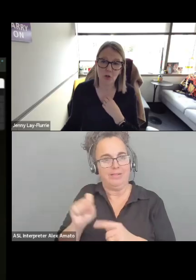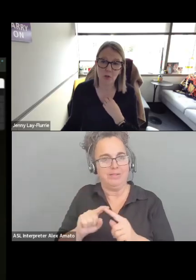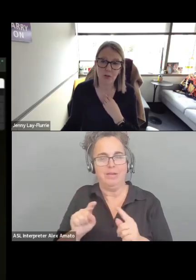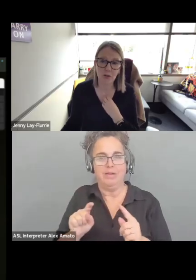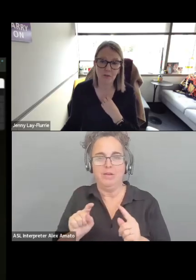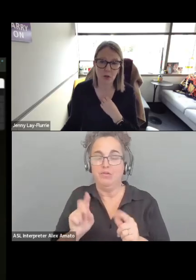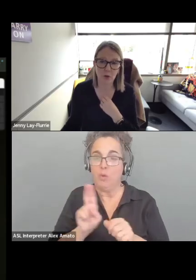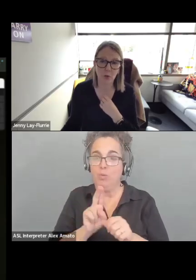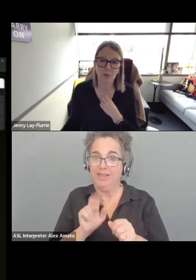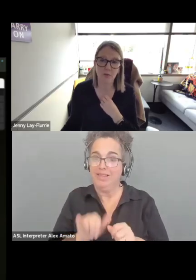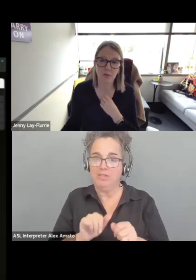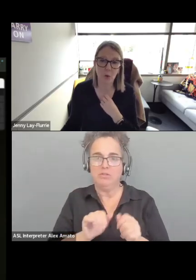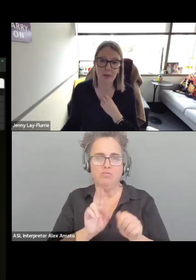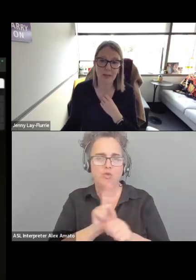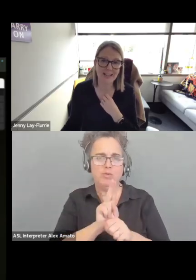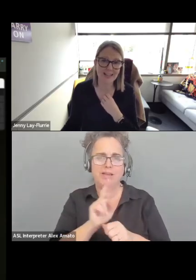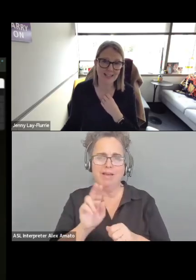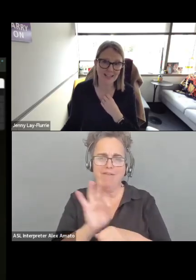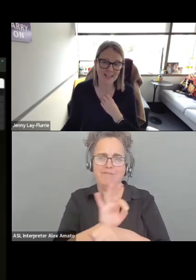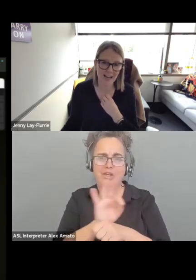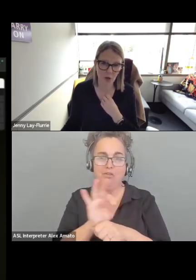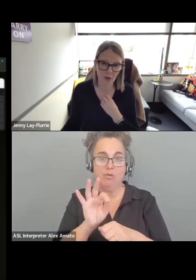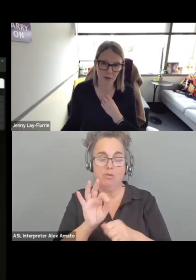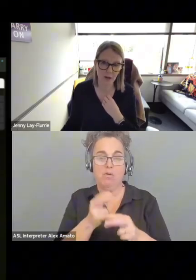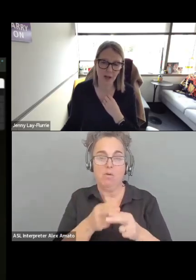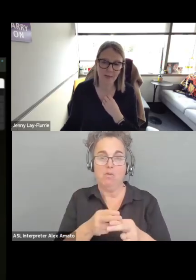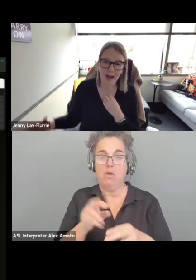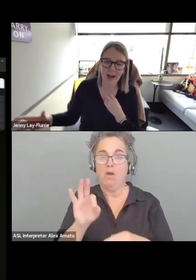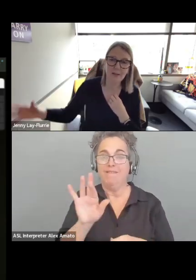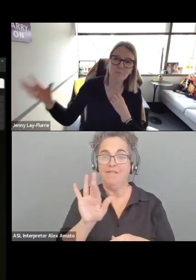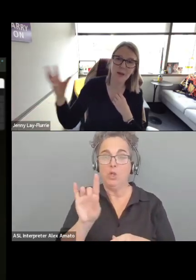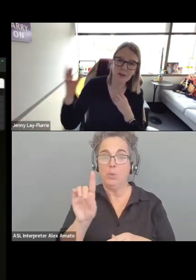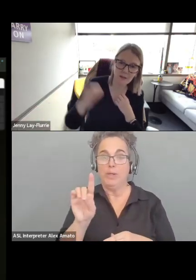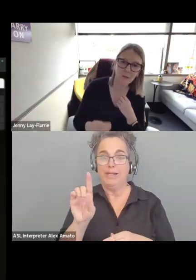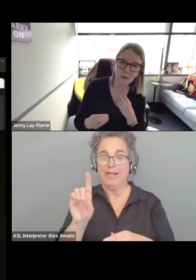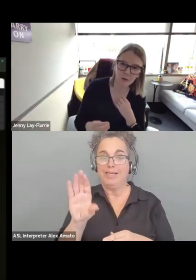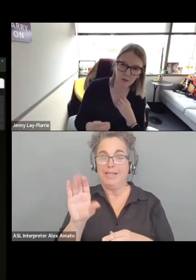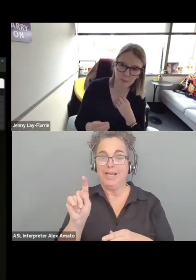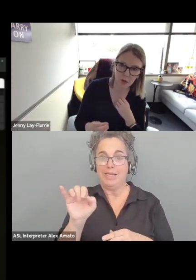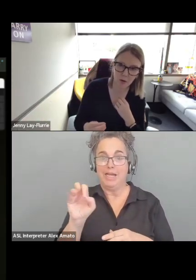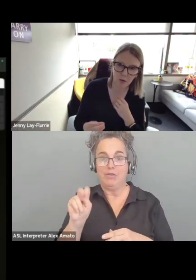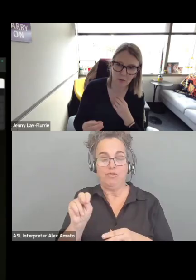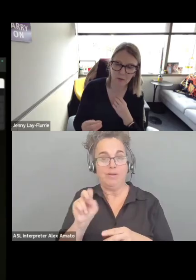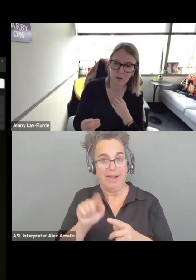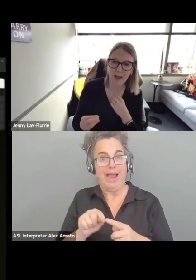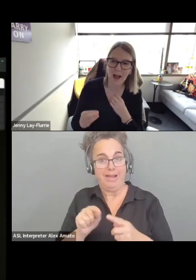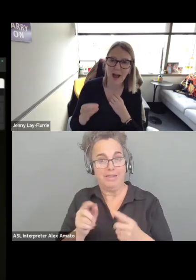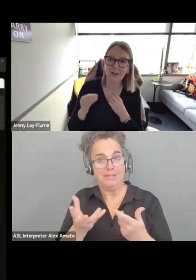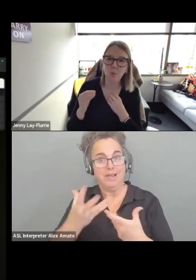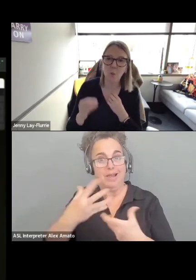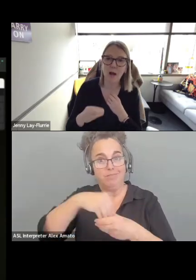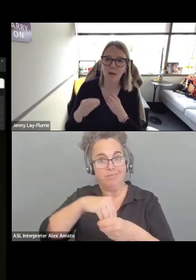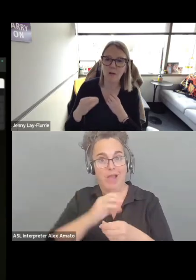And she's using a feature called fluid dictation that has embedded some of those speech models as well